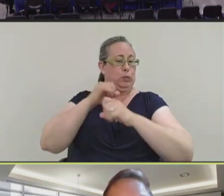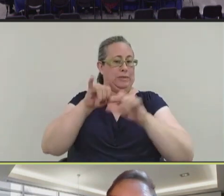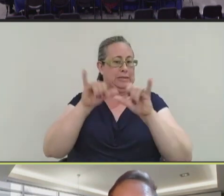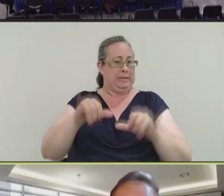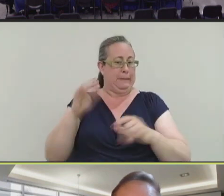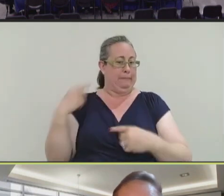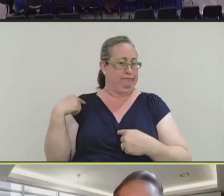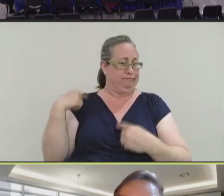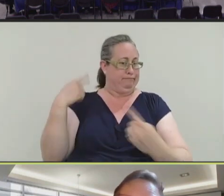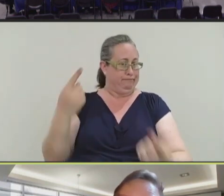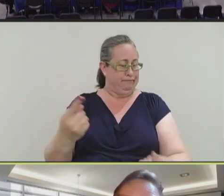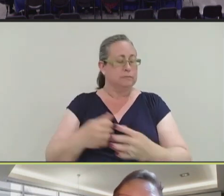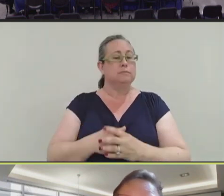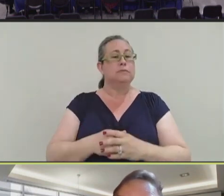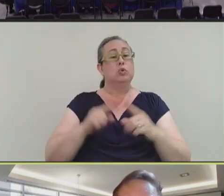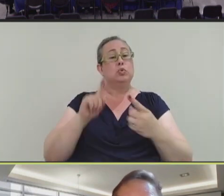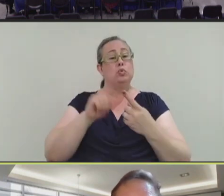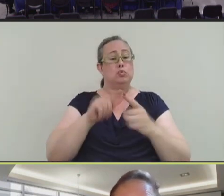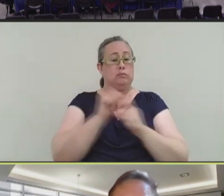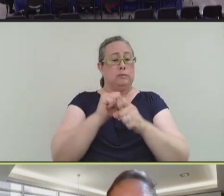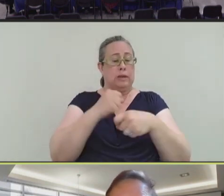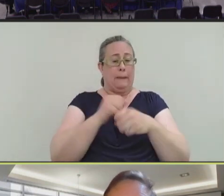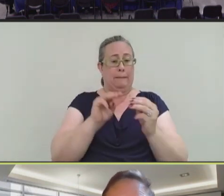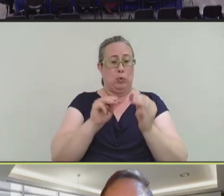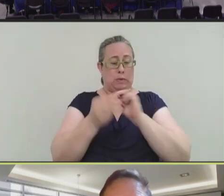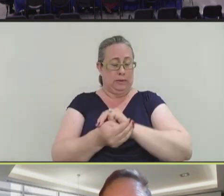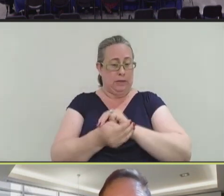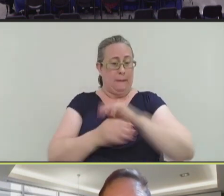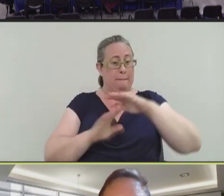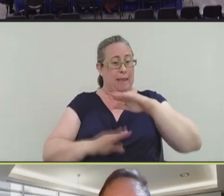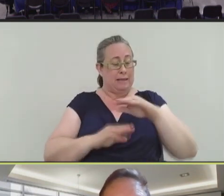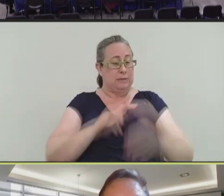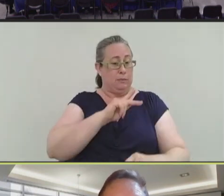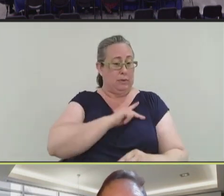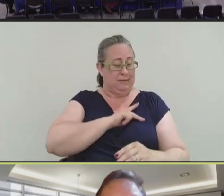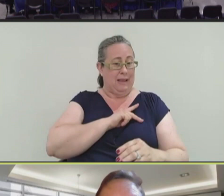And so basically, to create a mutation-based personalized vaccine,